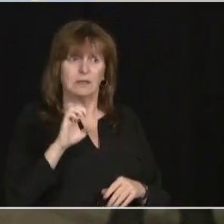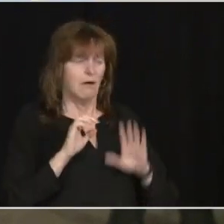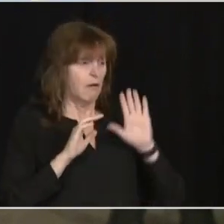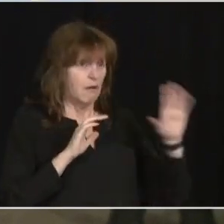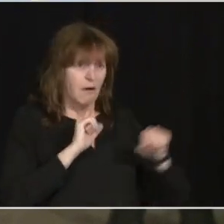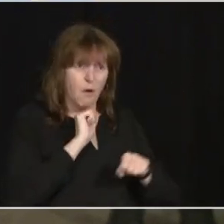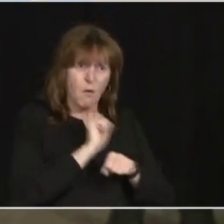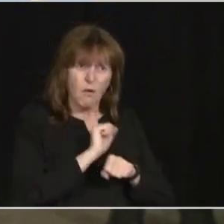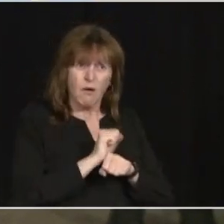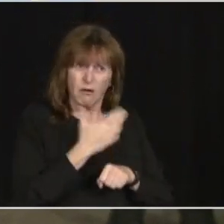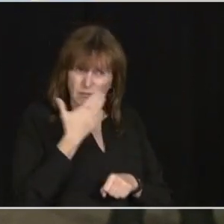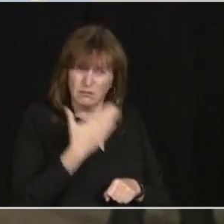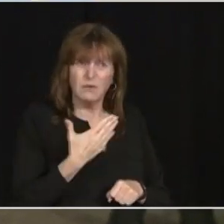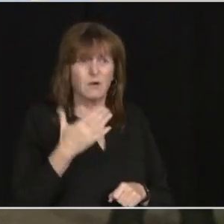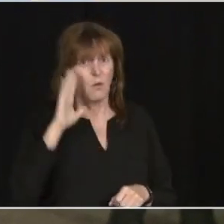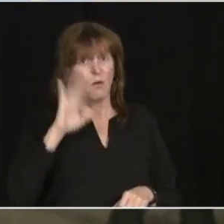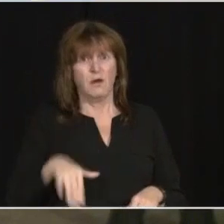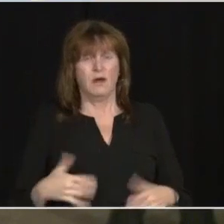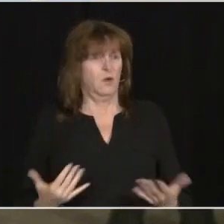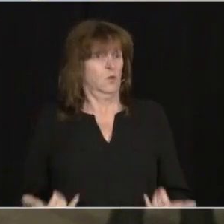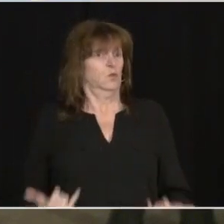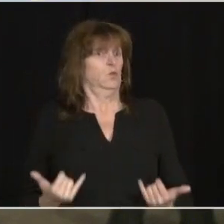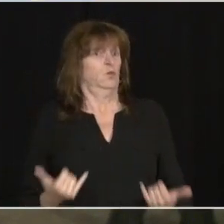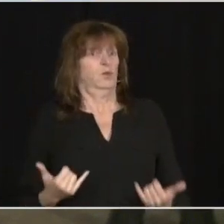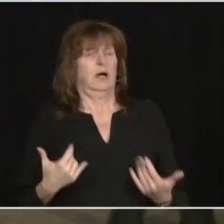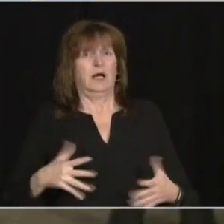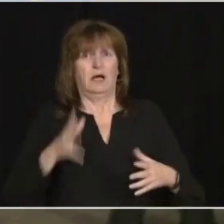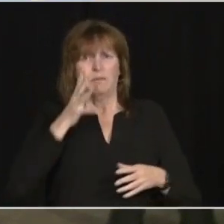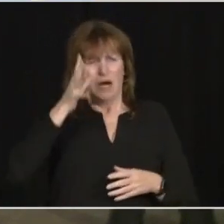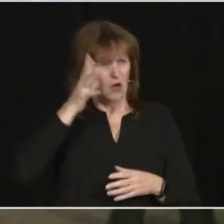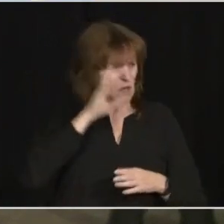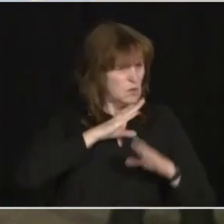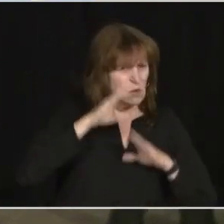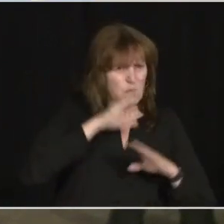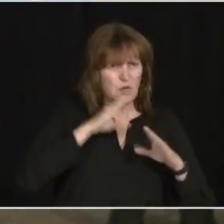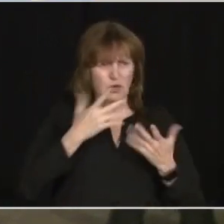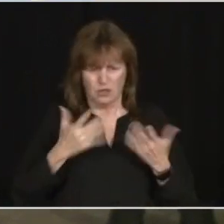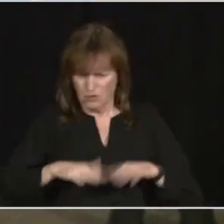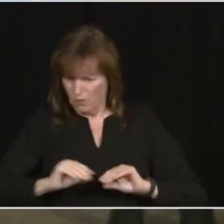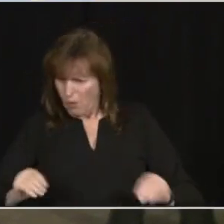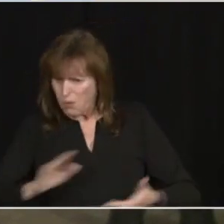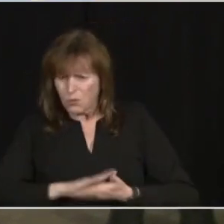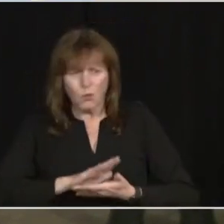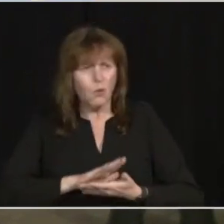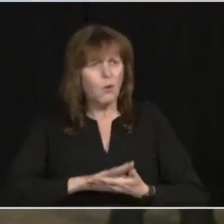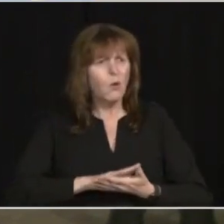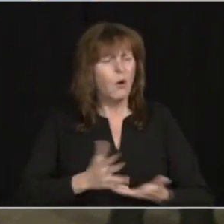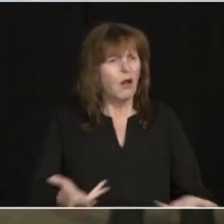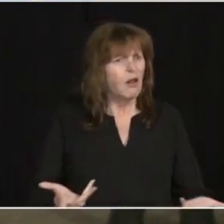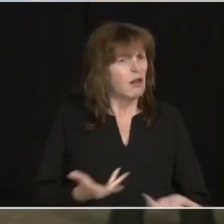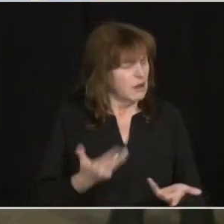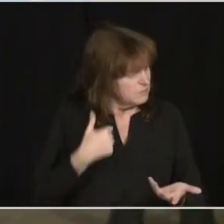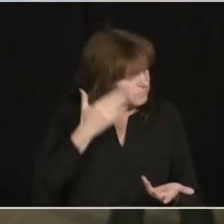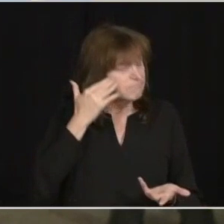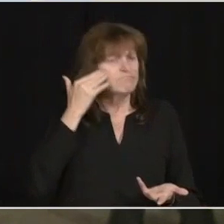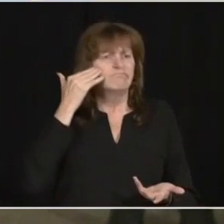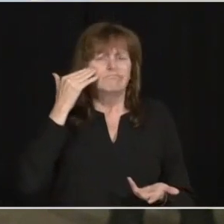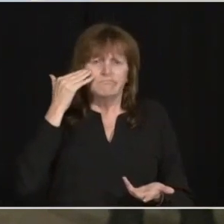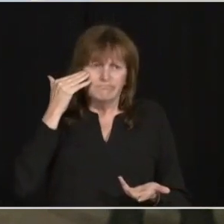their kids being out of school, because for our children, education is everything.